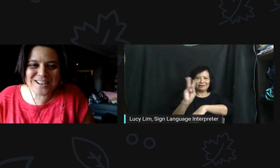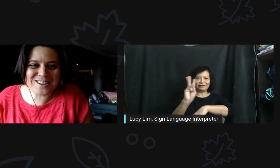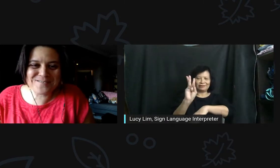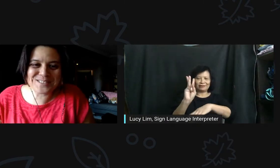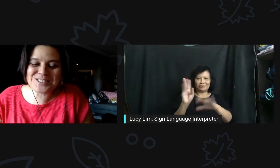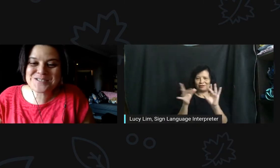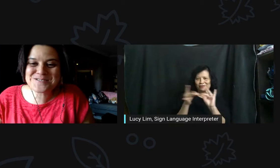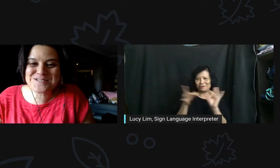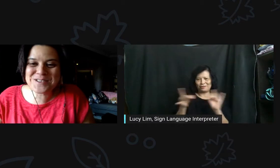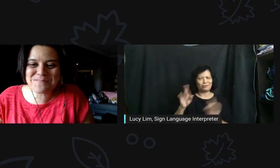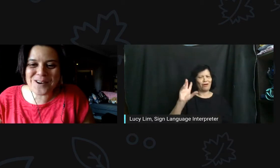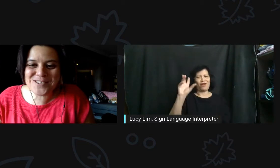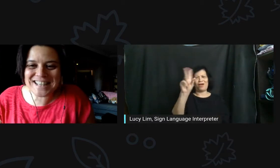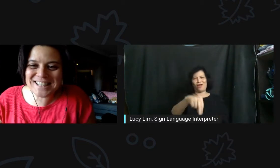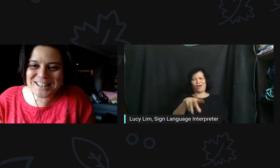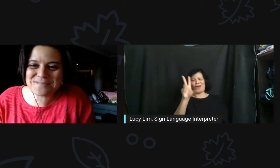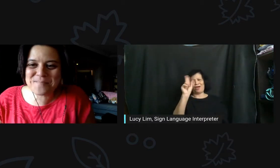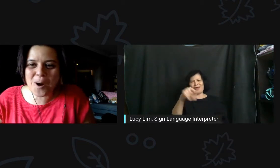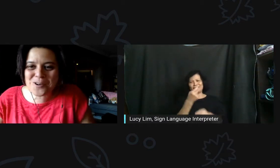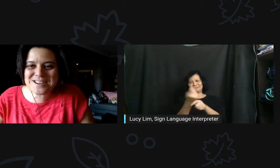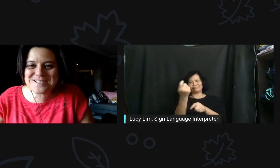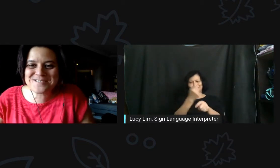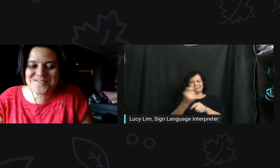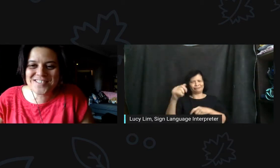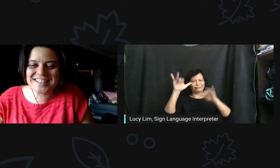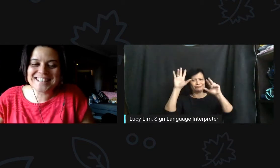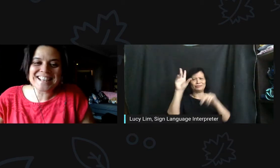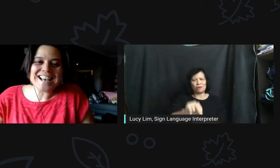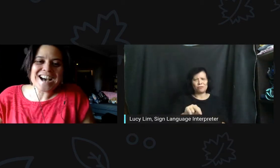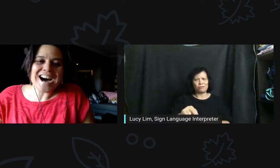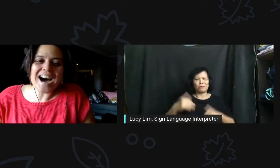Welcome to The Poet is the Poem.